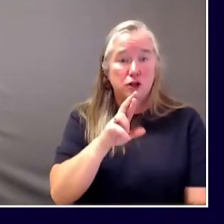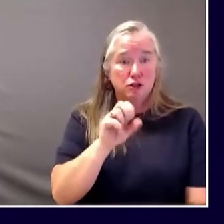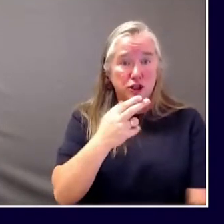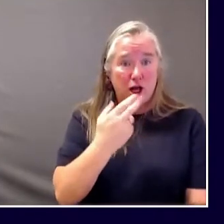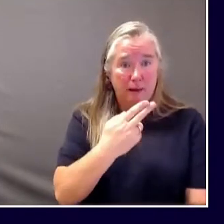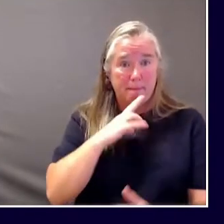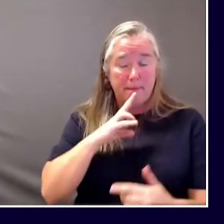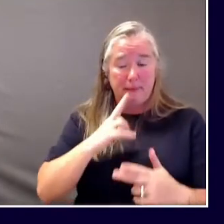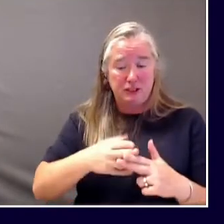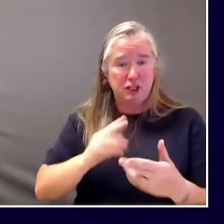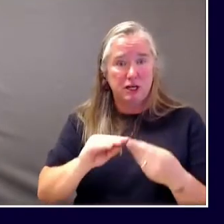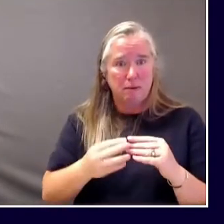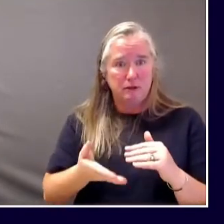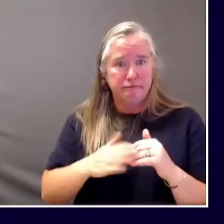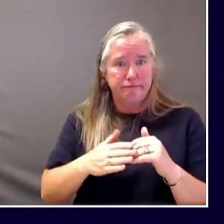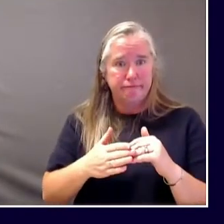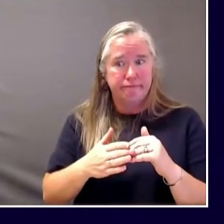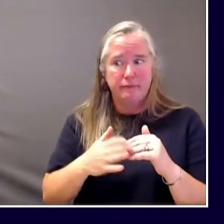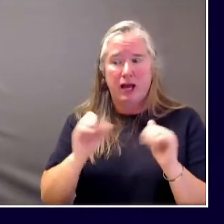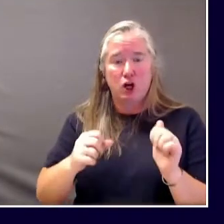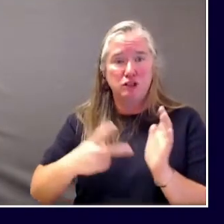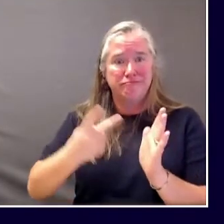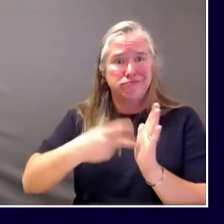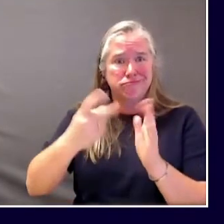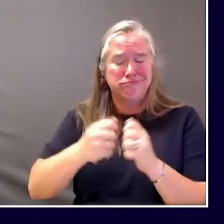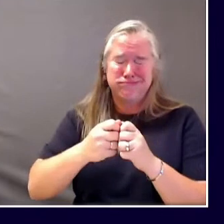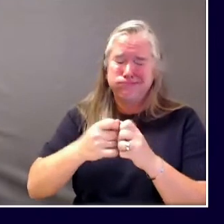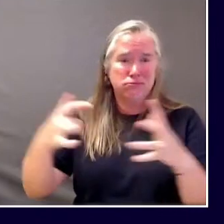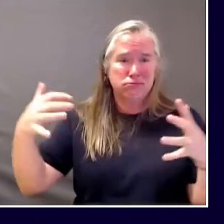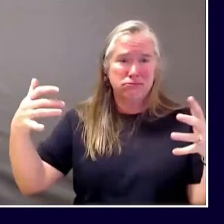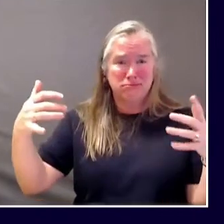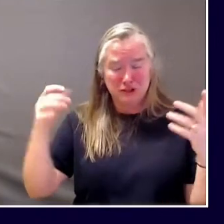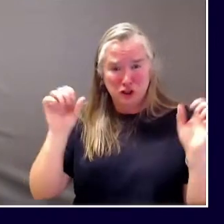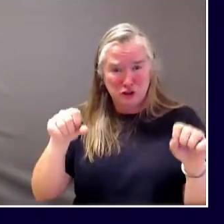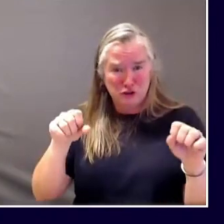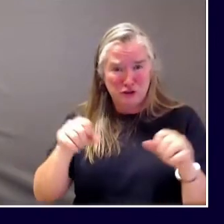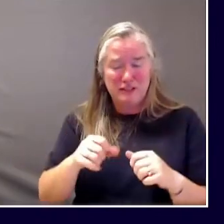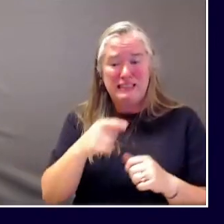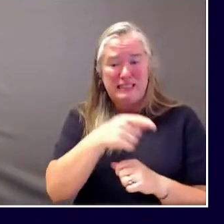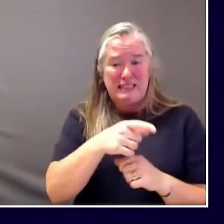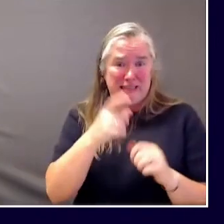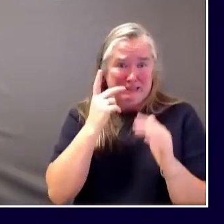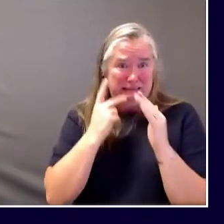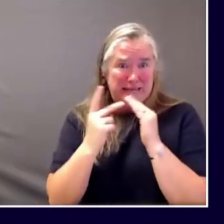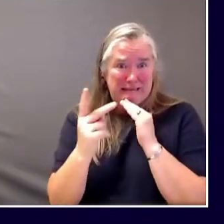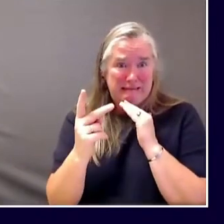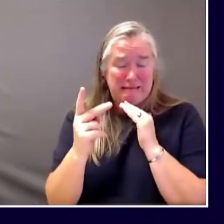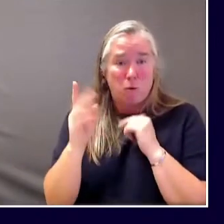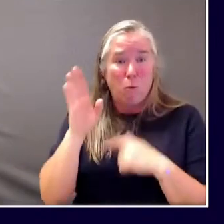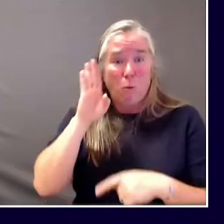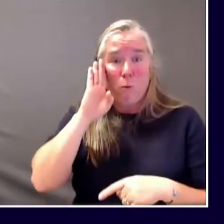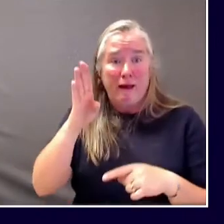about in the way that he's projecting